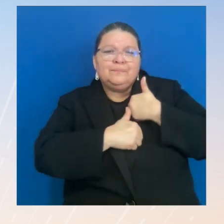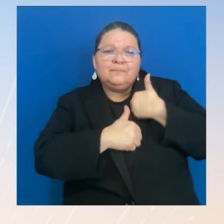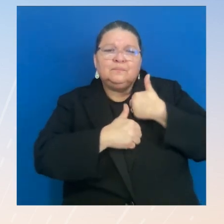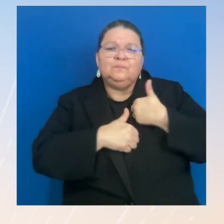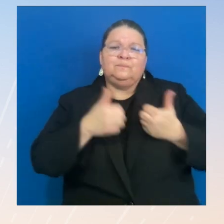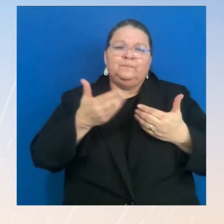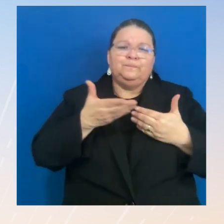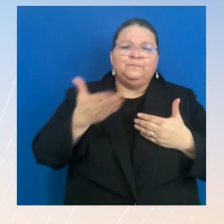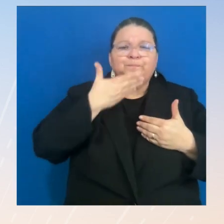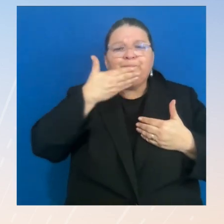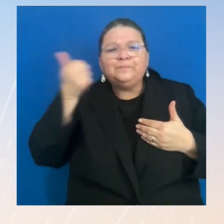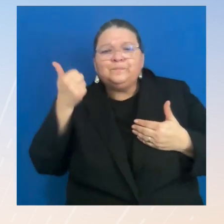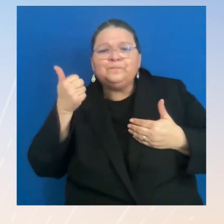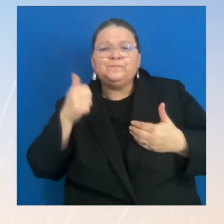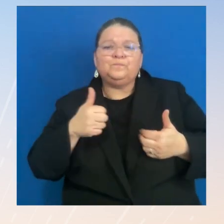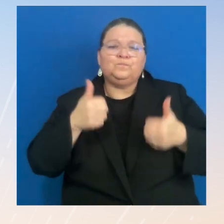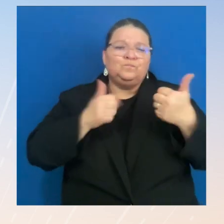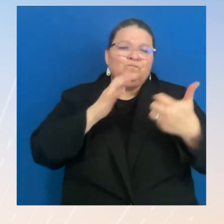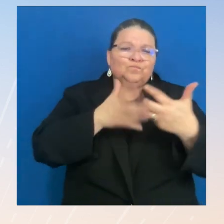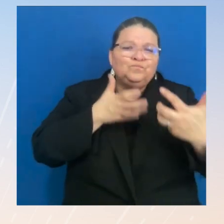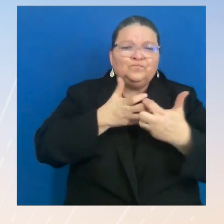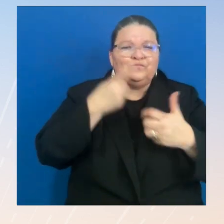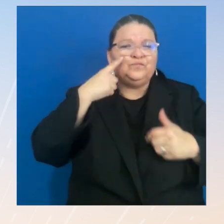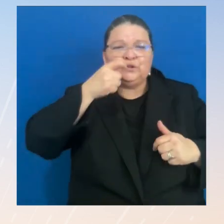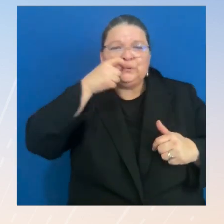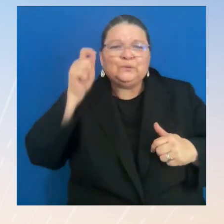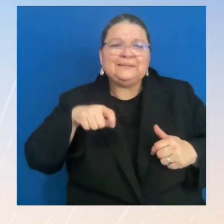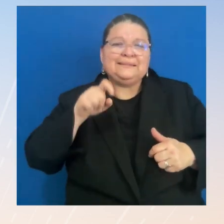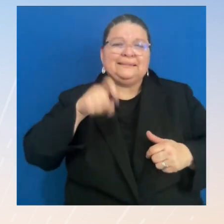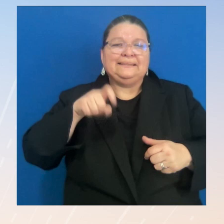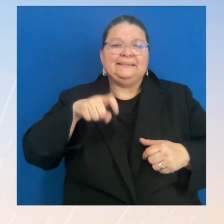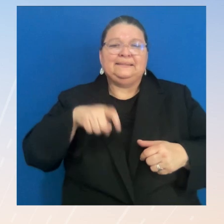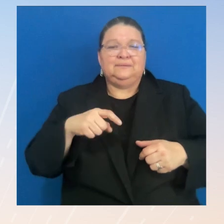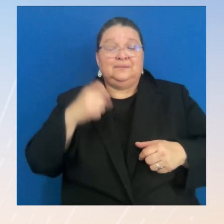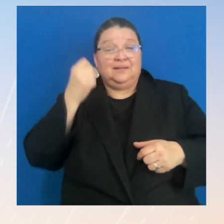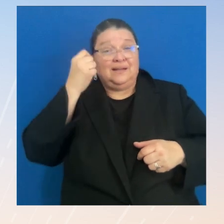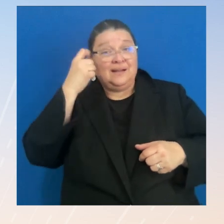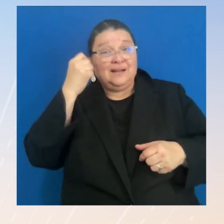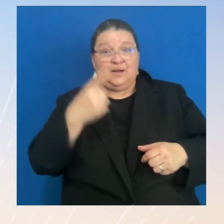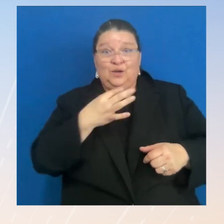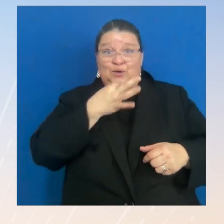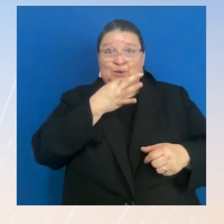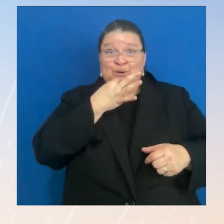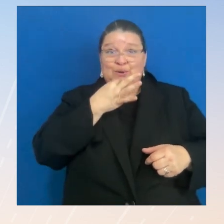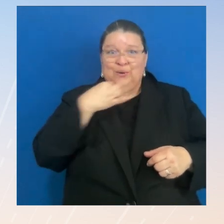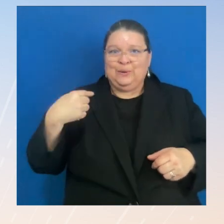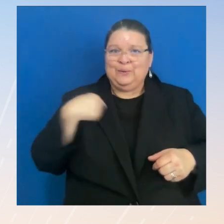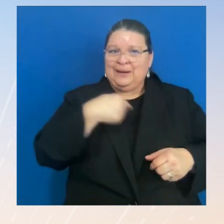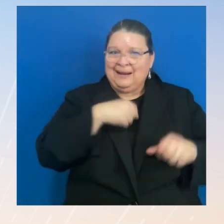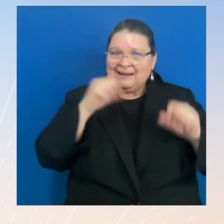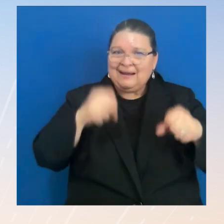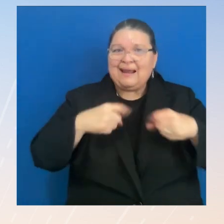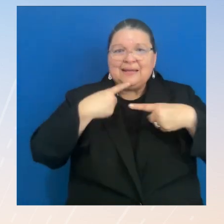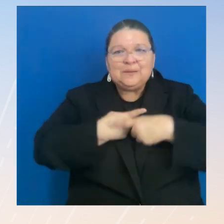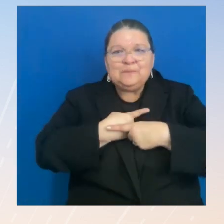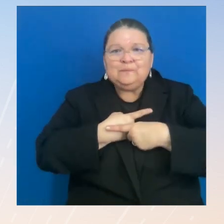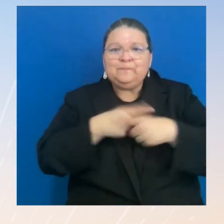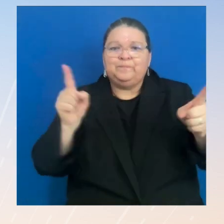which we'll be able to detail more soon, that will be security assistance, just like there's economic and humanitarian assistance. And I'm sure we'll have more details